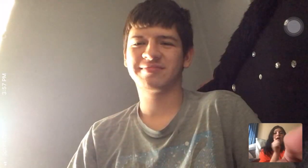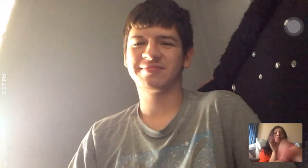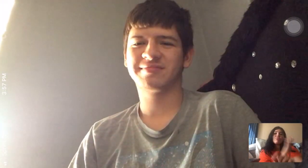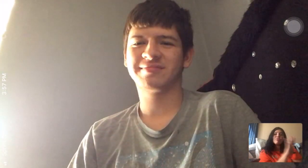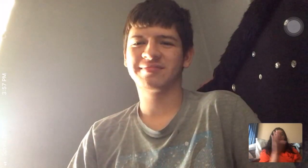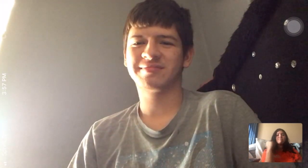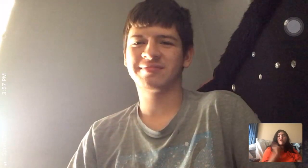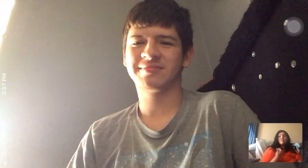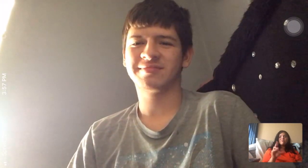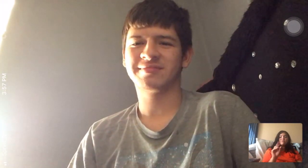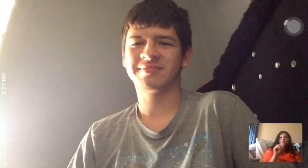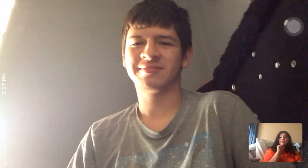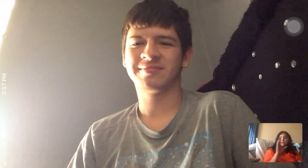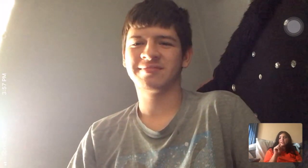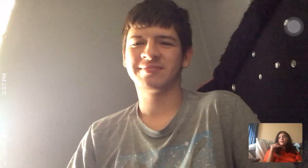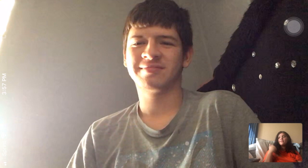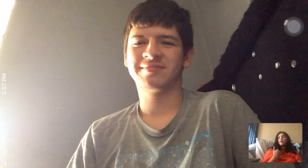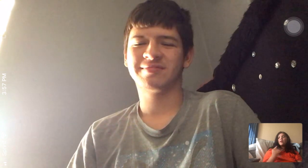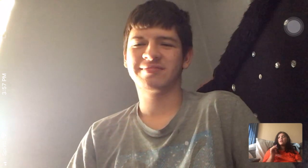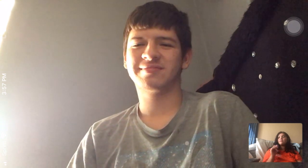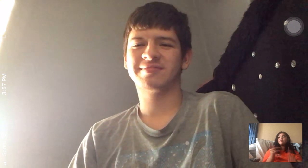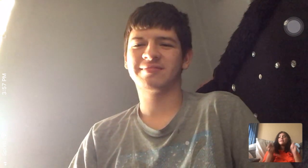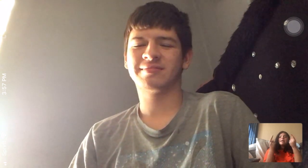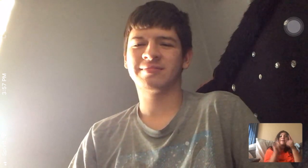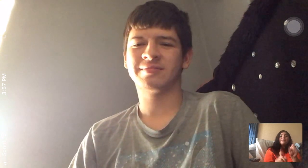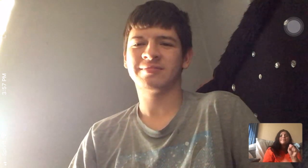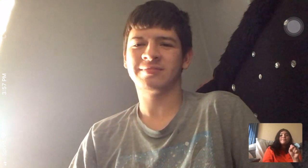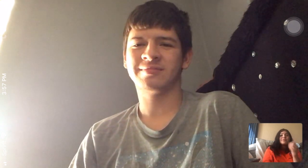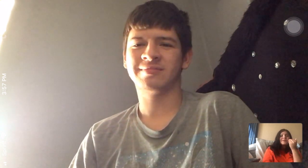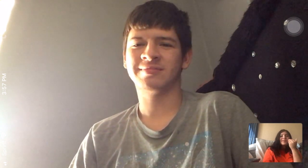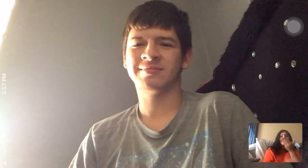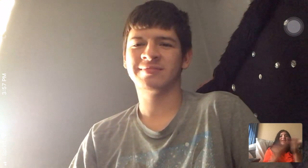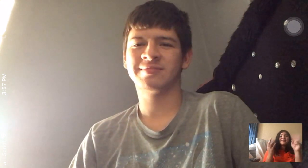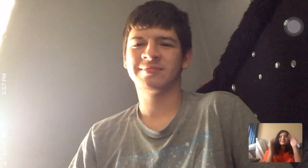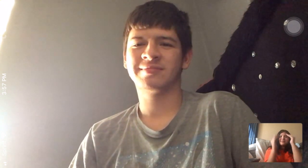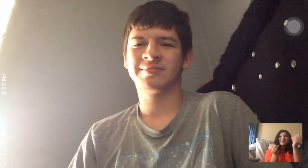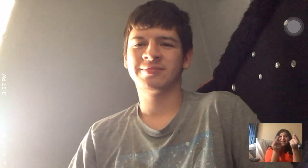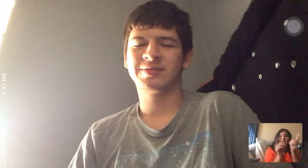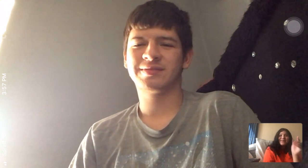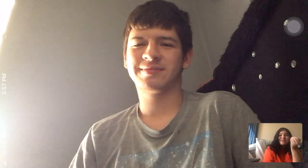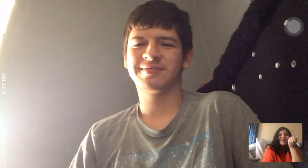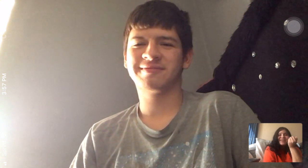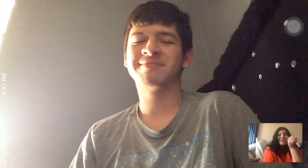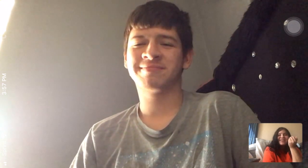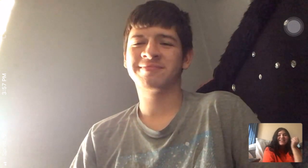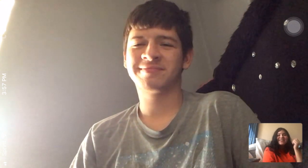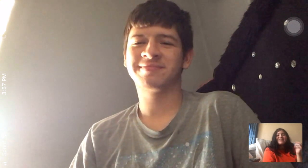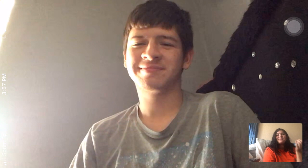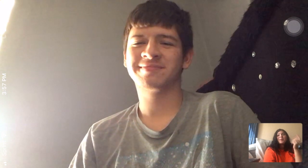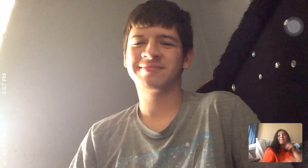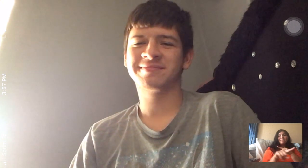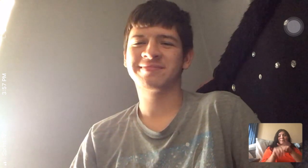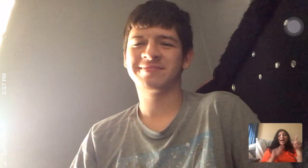ANASTASIA You know, it’s not their fault. It just happened. The unexpected things happened.